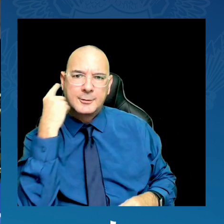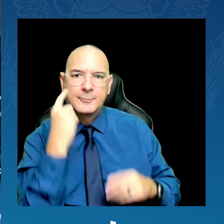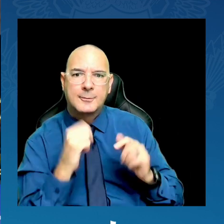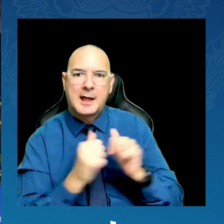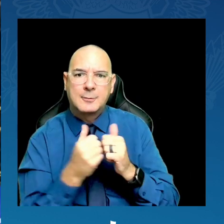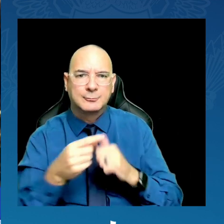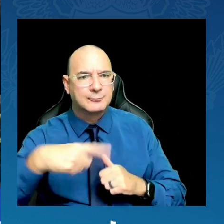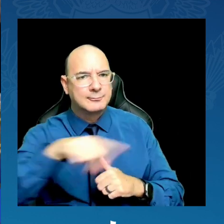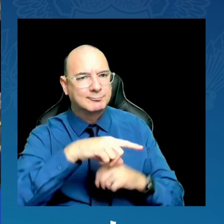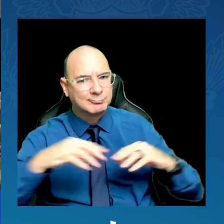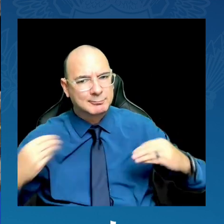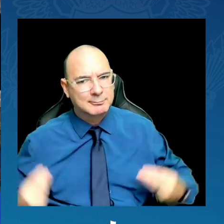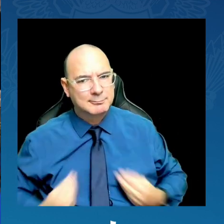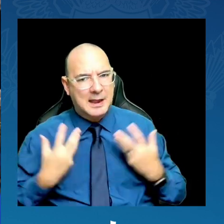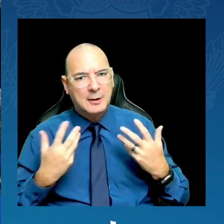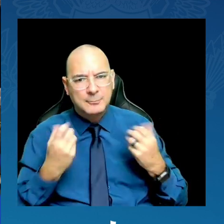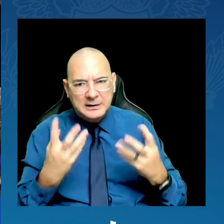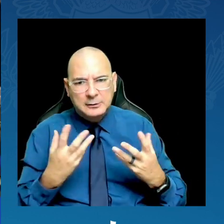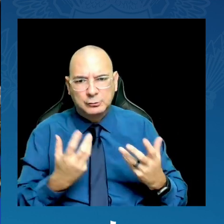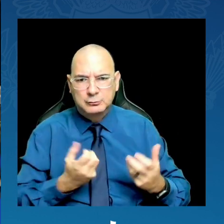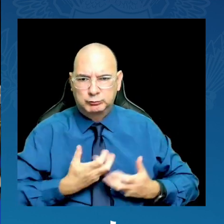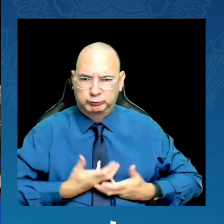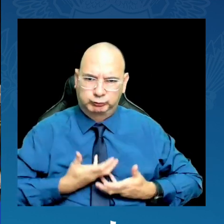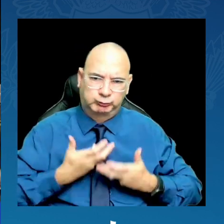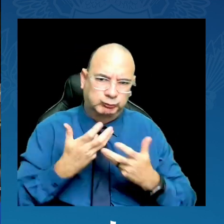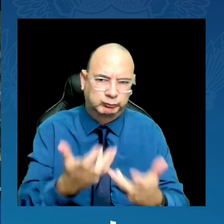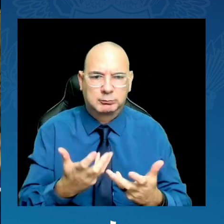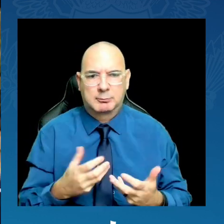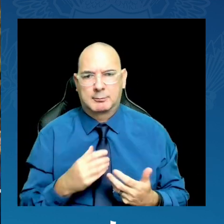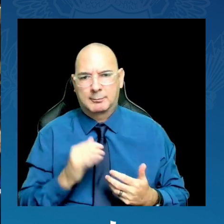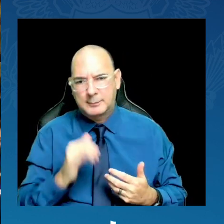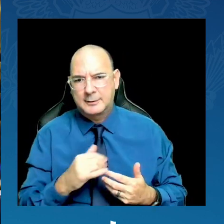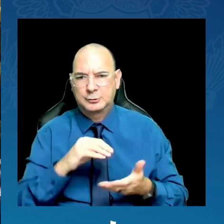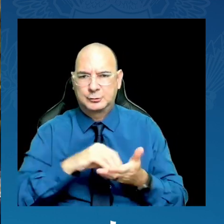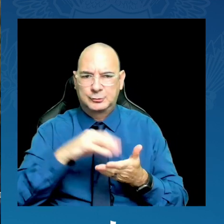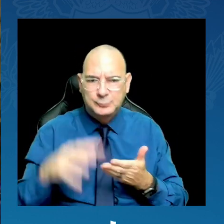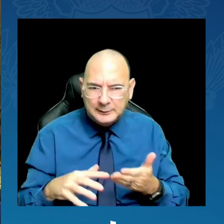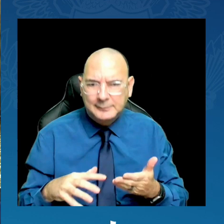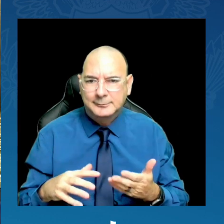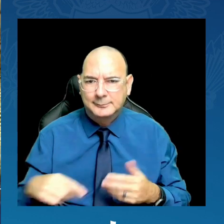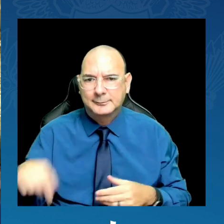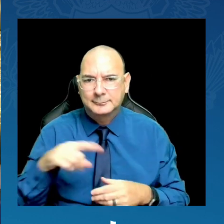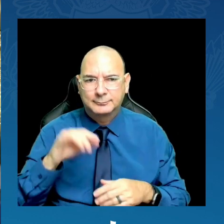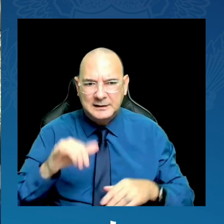having students explore their career and having professional development. You inspire our nation.